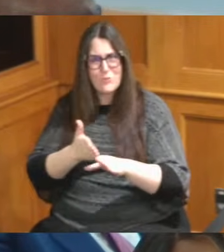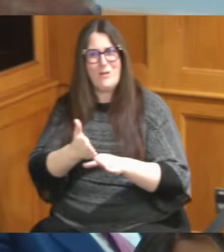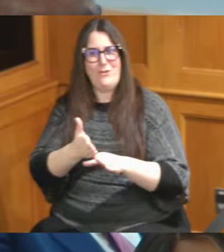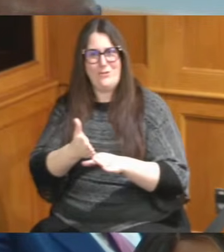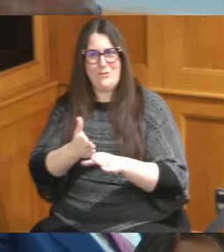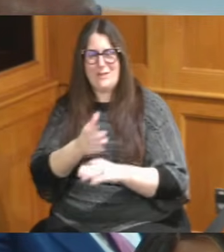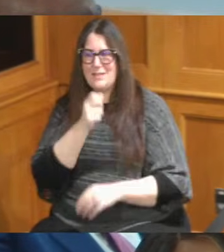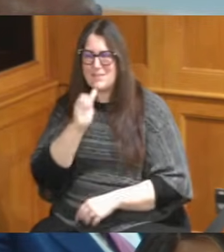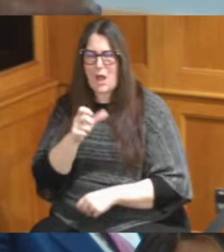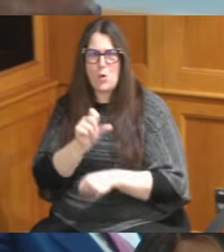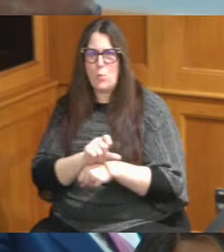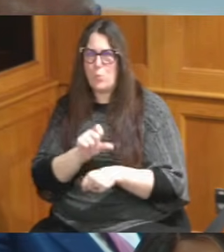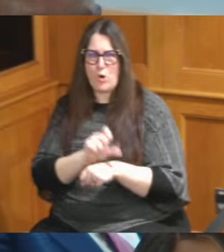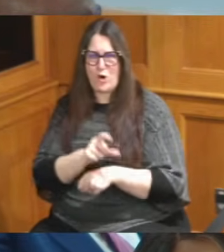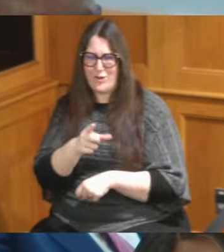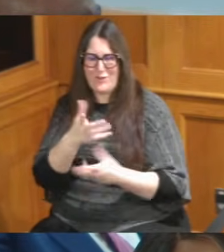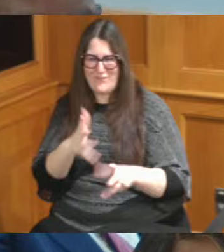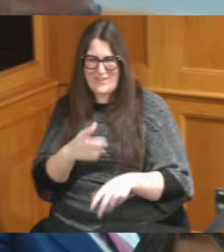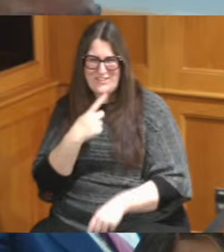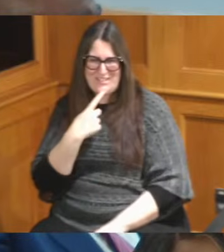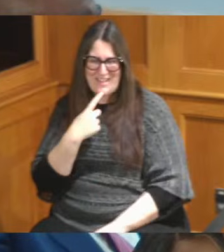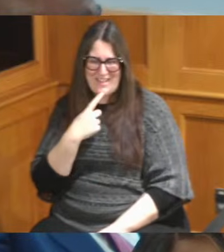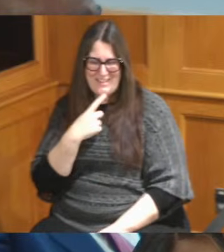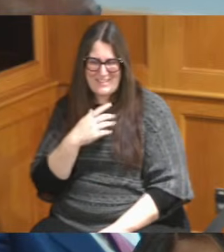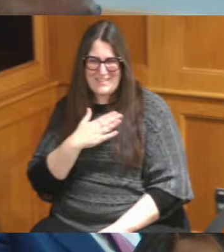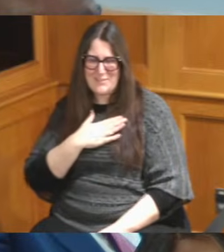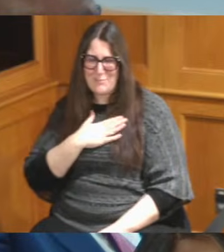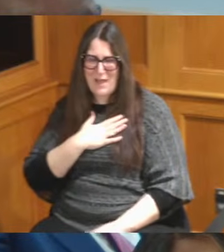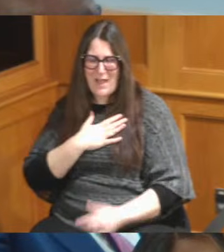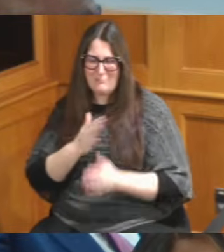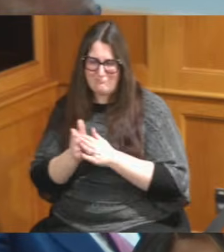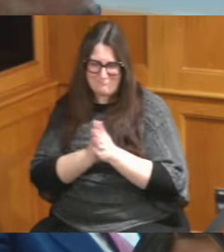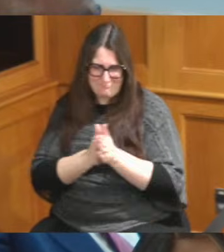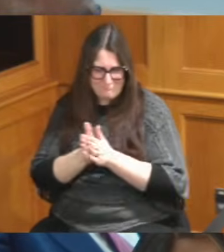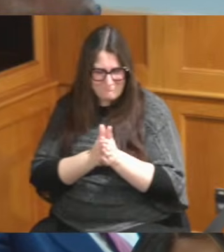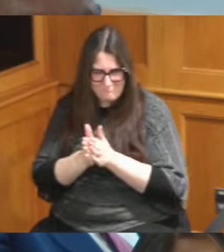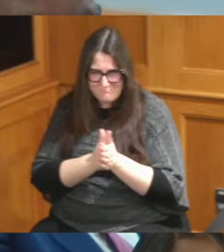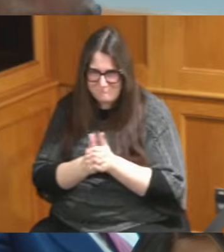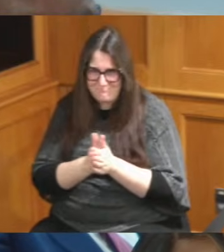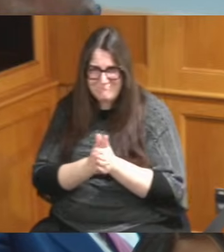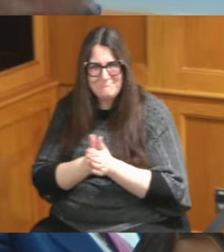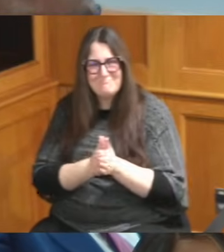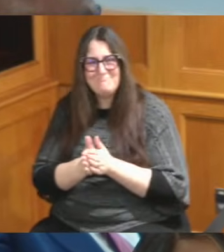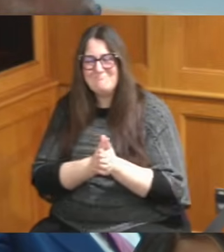not work like you said. It's really just what I'm I believe God would have me to do. So, thank you